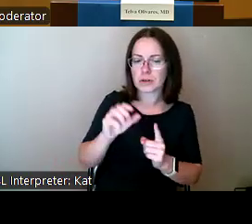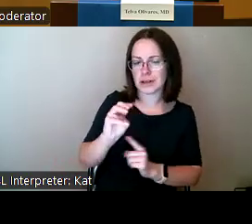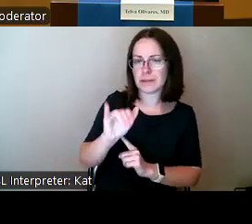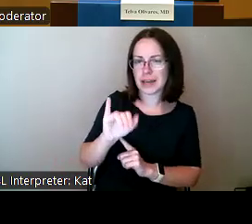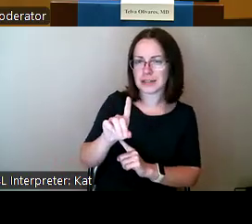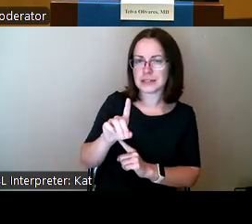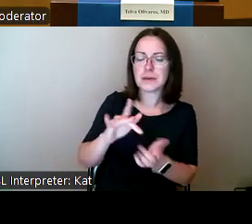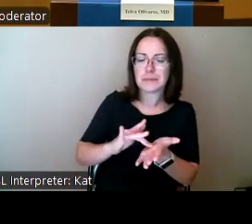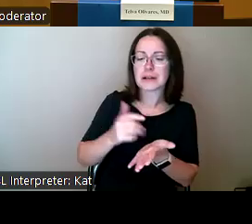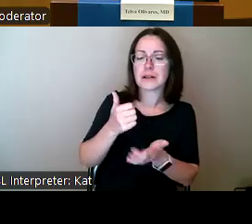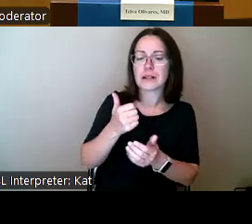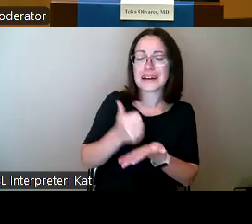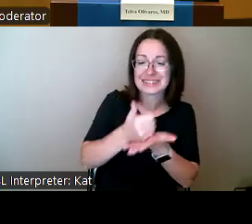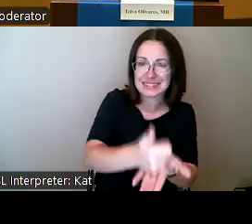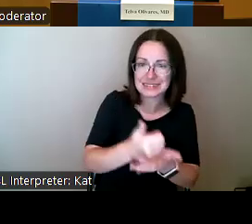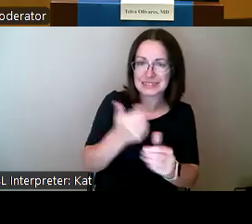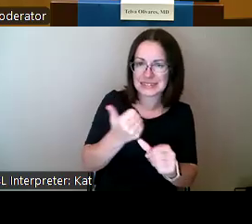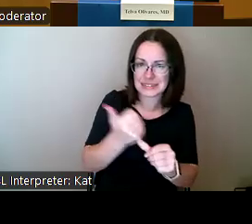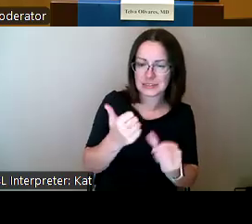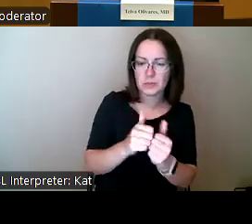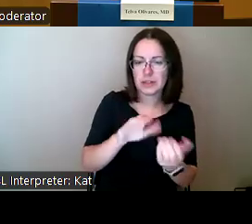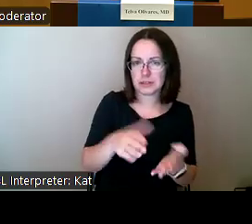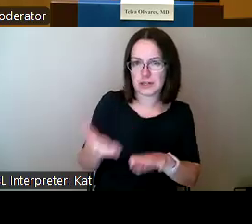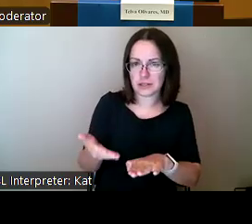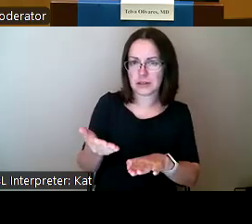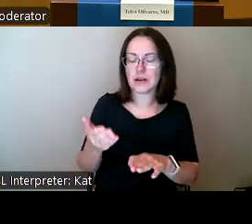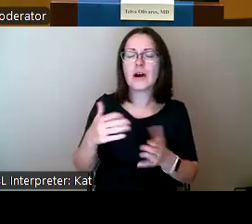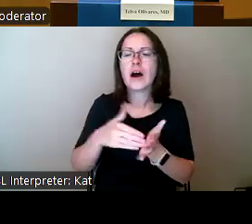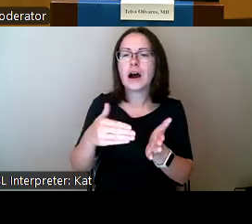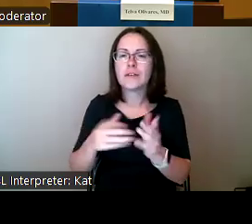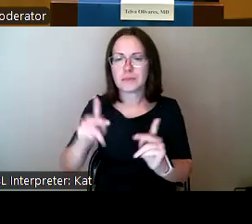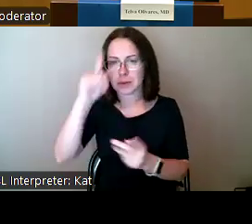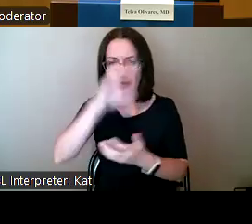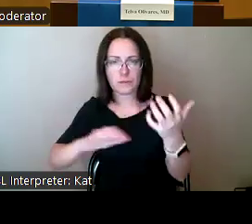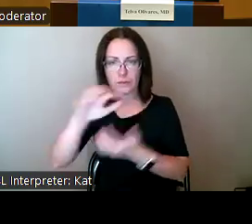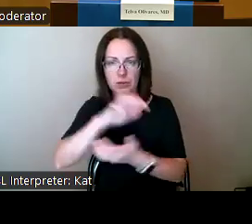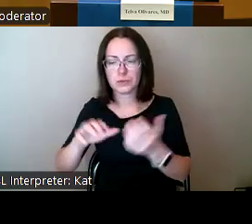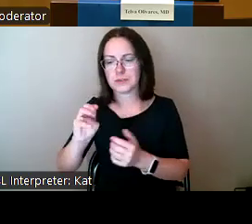is often conflated with what the US jurisdictions talked about in medical aid and dying same